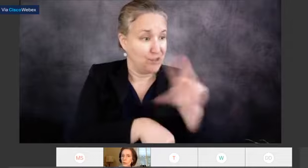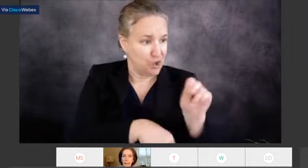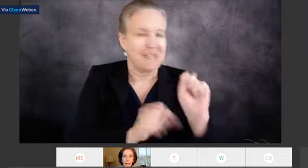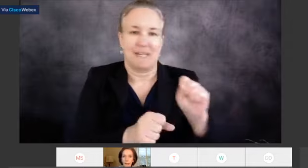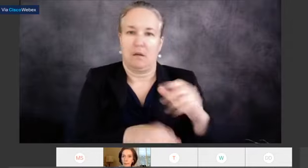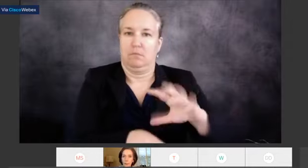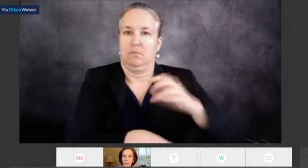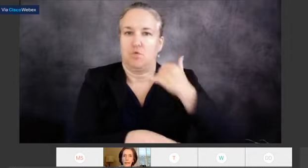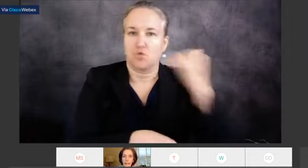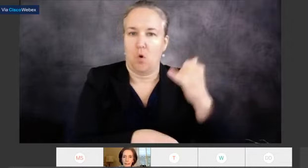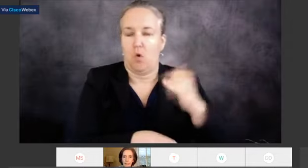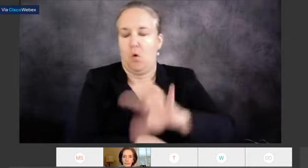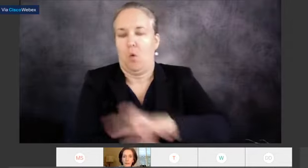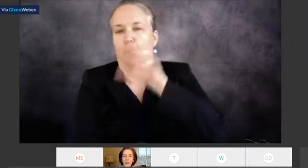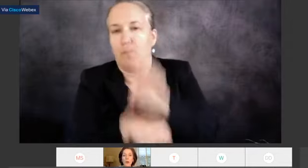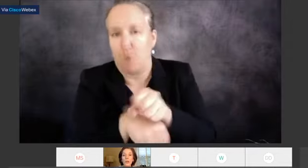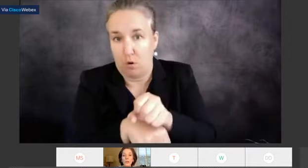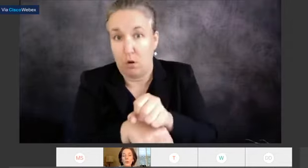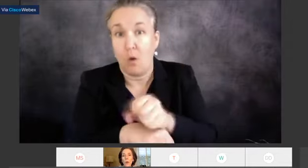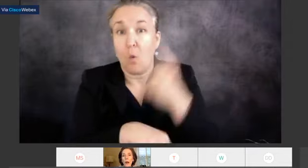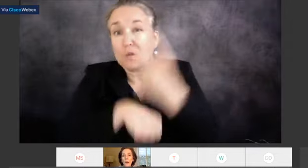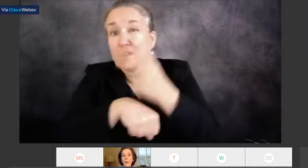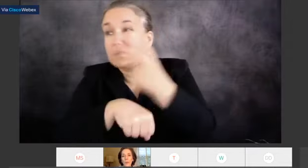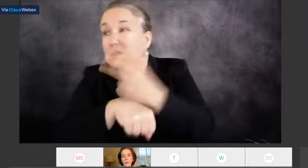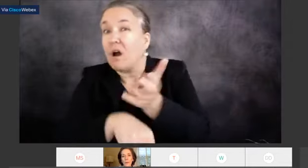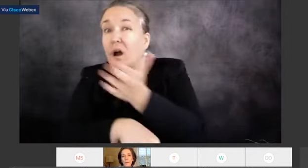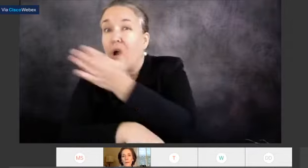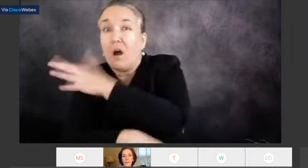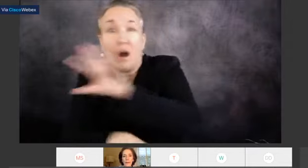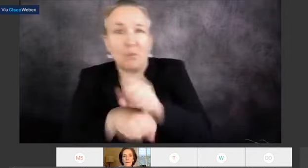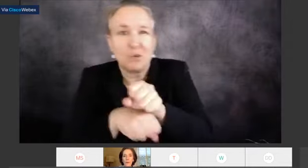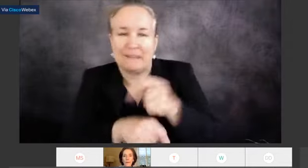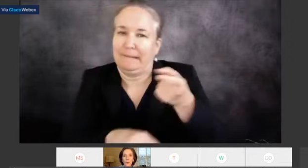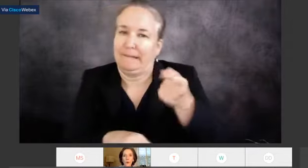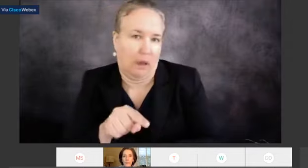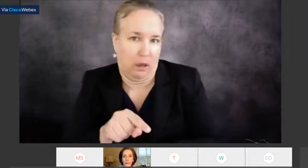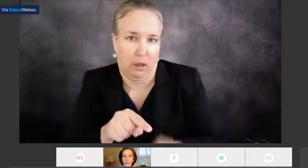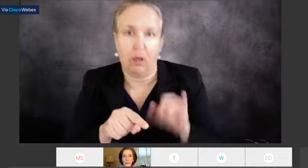you cannot book ahead we do require that the person being tested is a resident